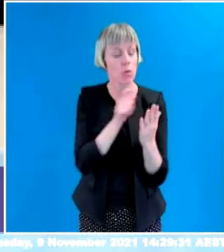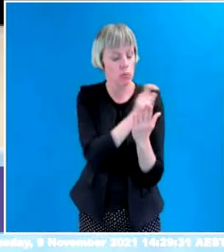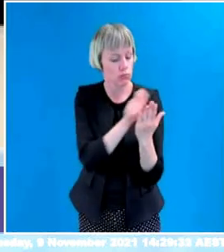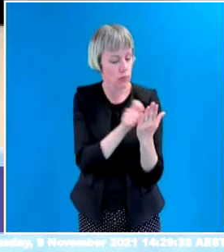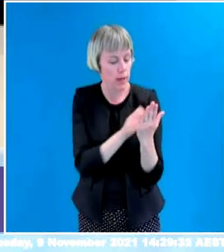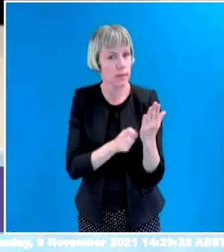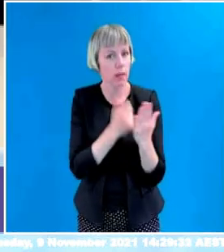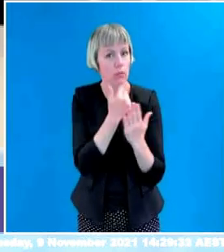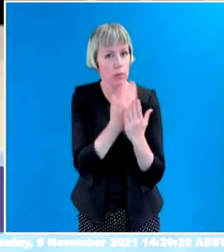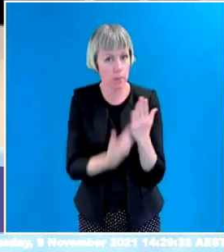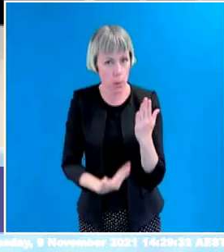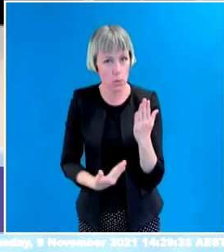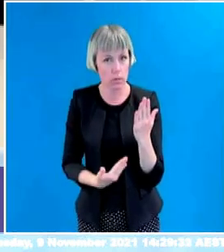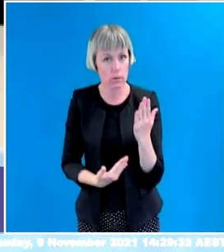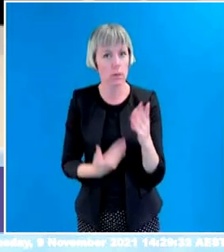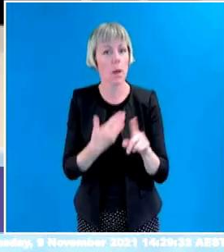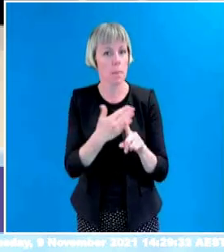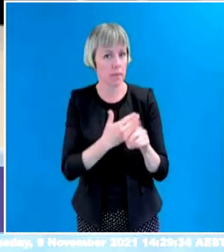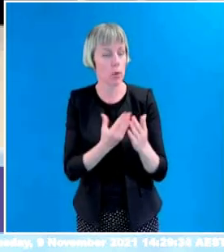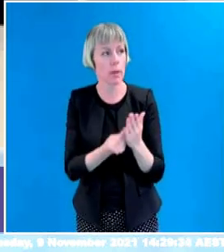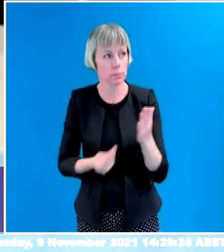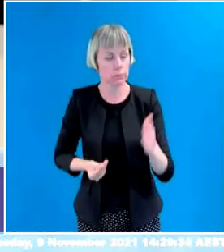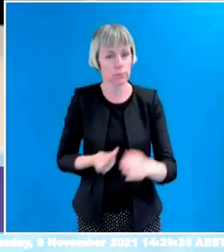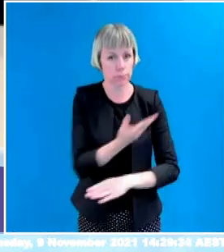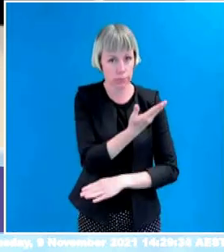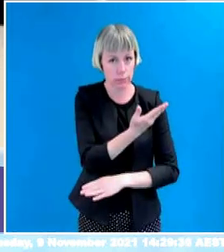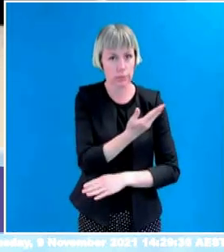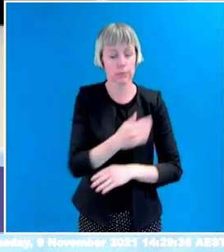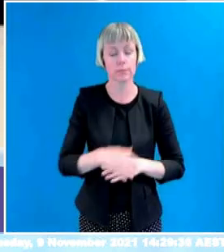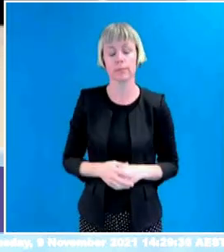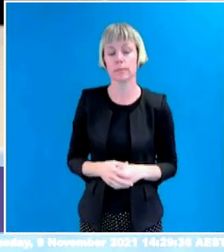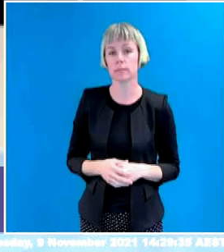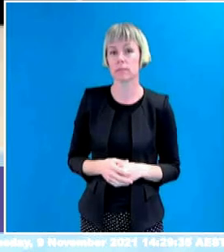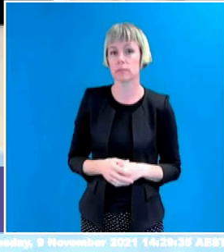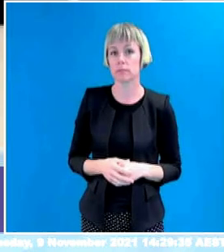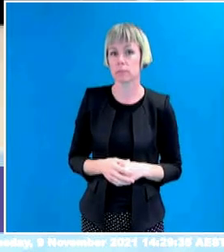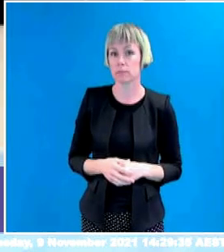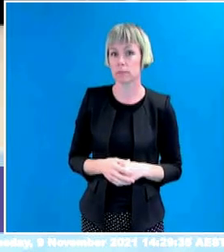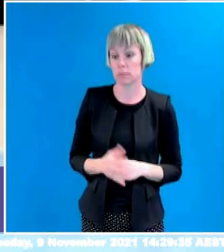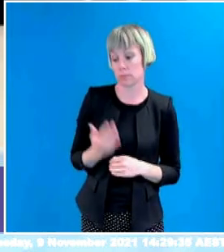provide, and you have referred to the one that we submitted to our most recent